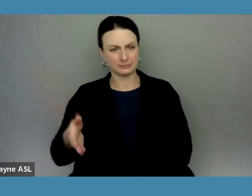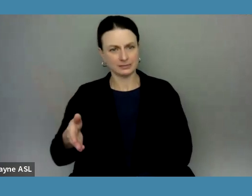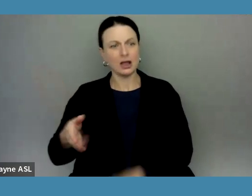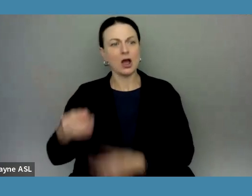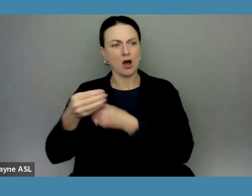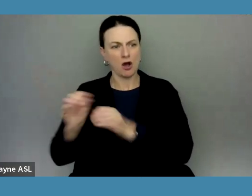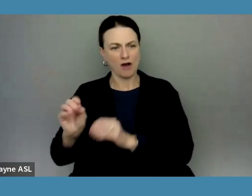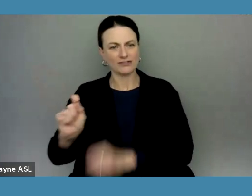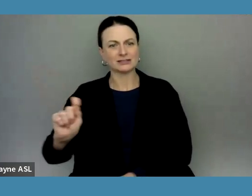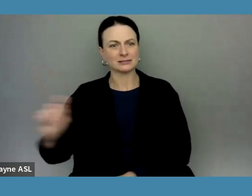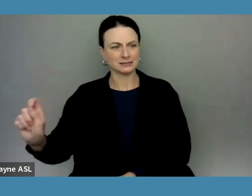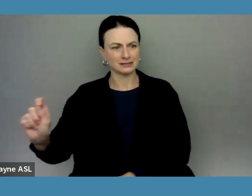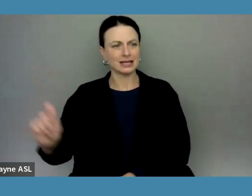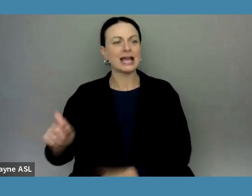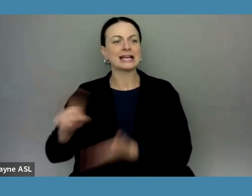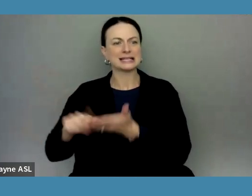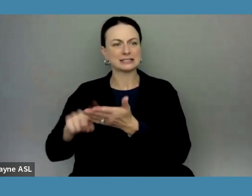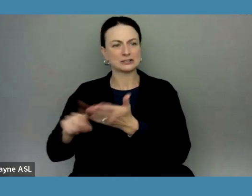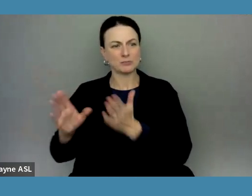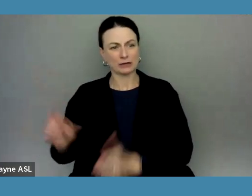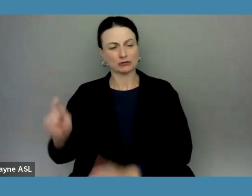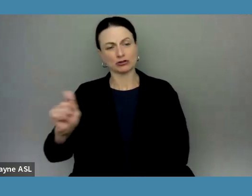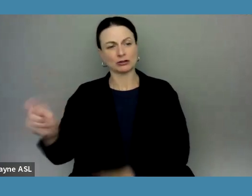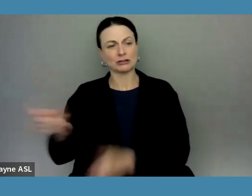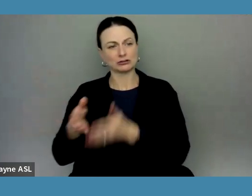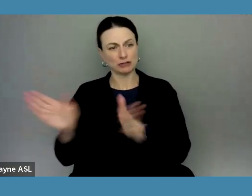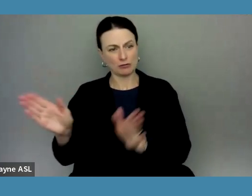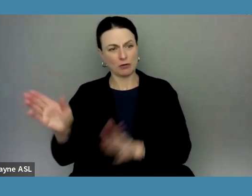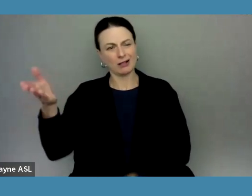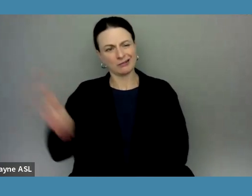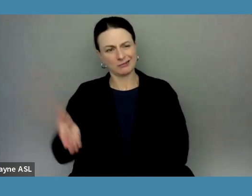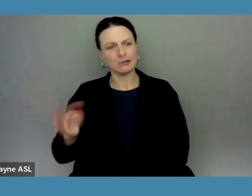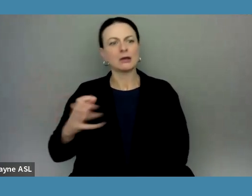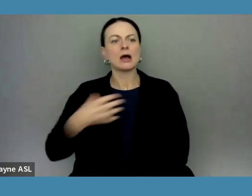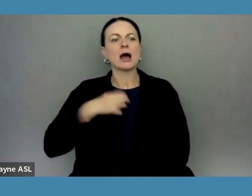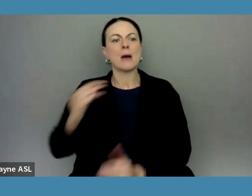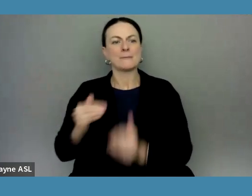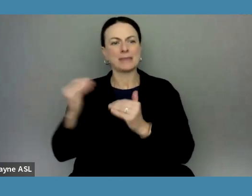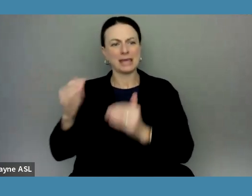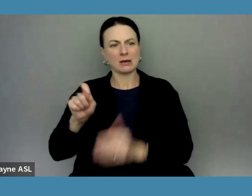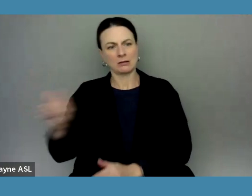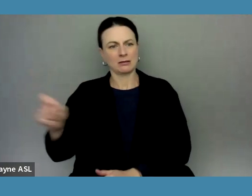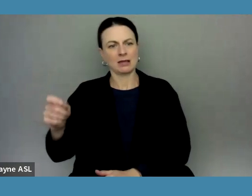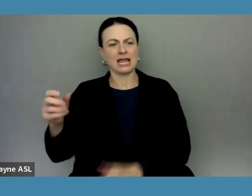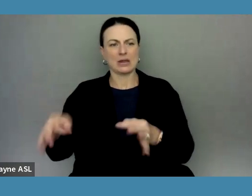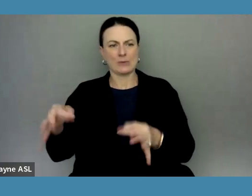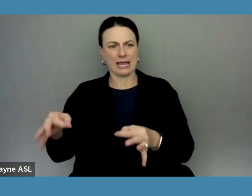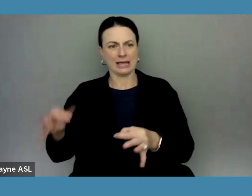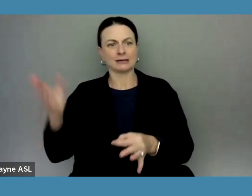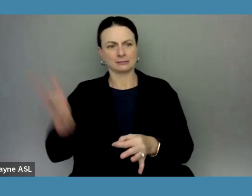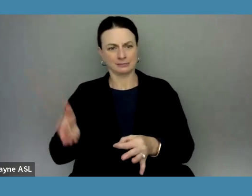backslash, office, dash, inspector, dash, general, backslash, appeal, dash, hearings, backslash.